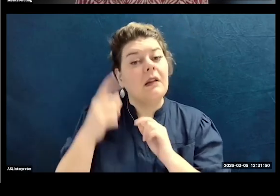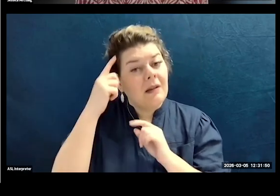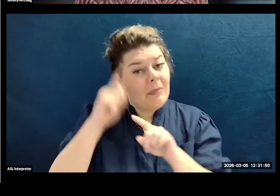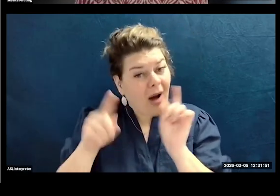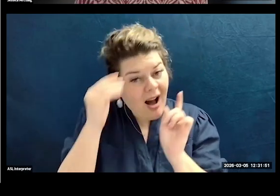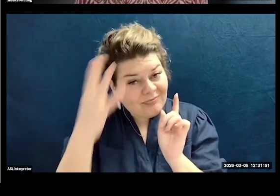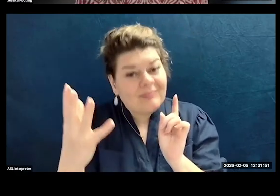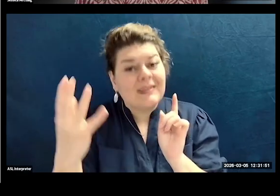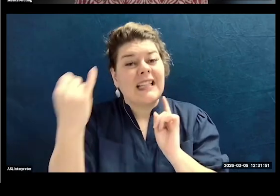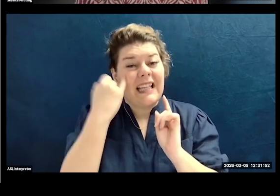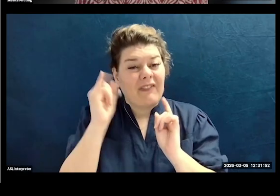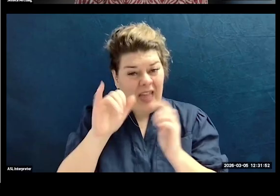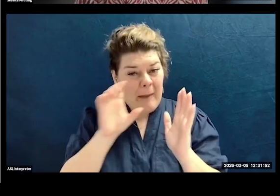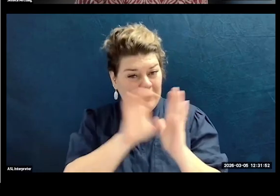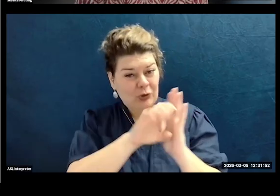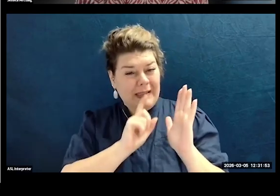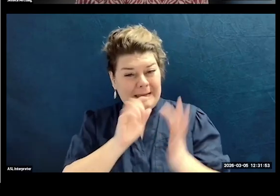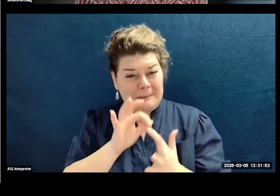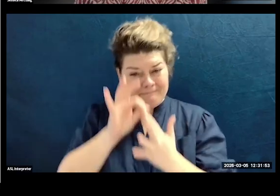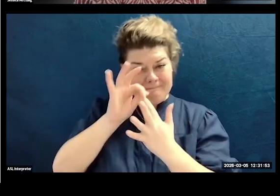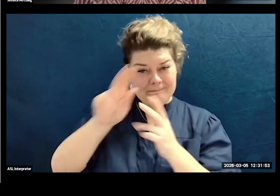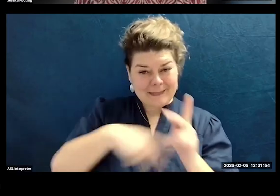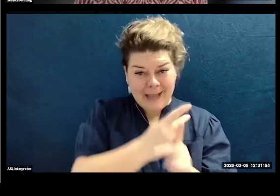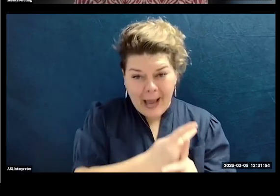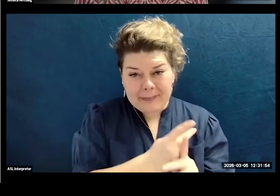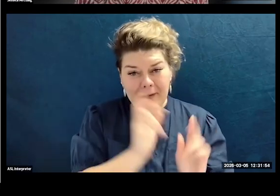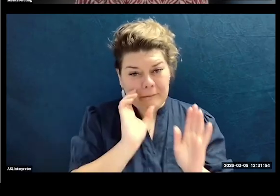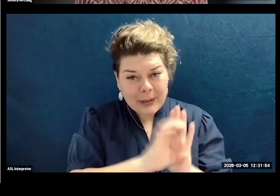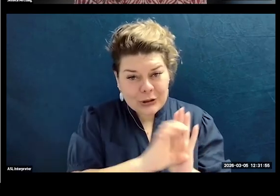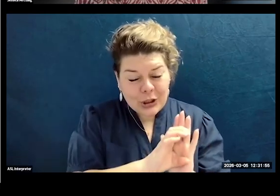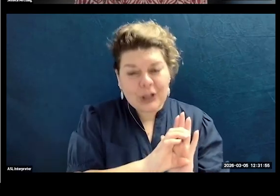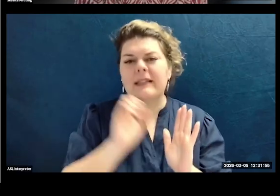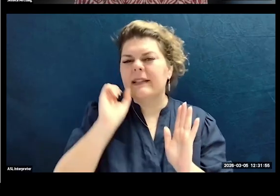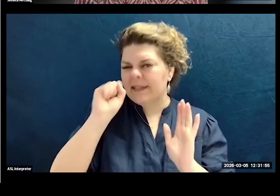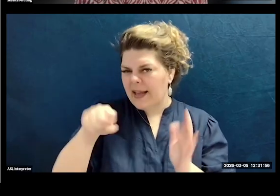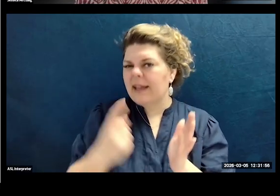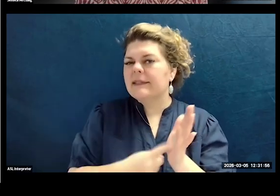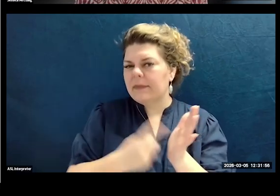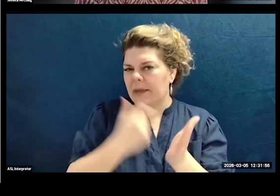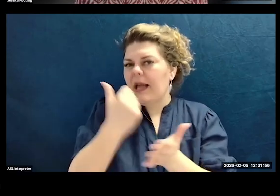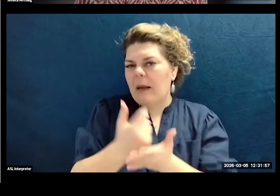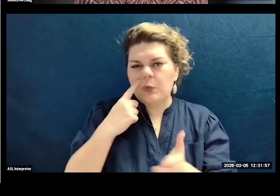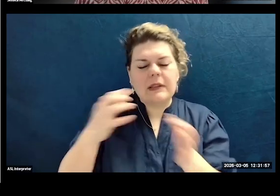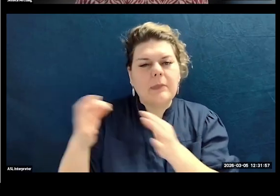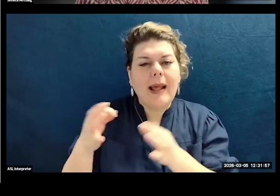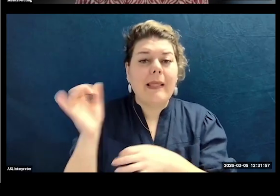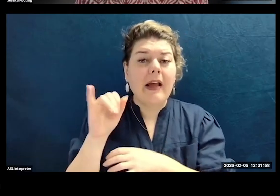and you want that to be clear to the reader or the end user, it can be helpful to specify things like, graph,